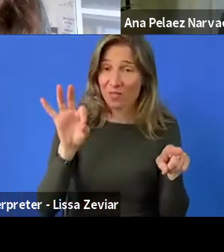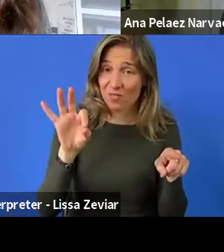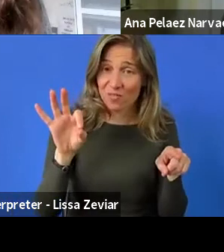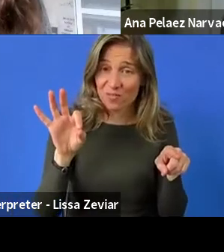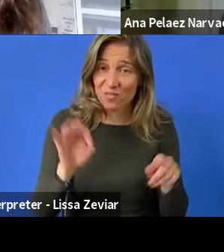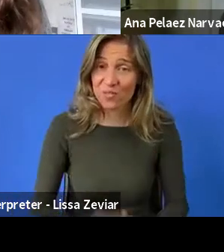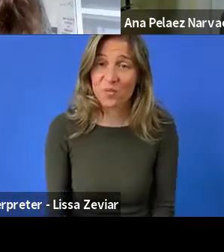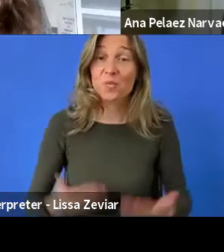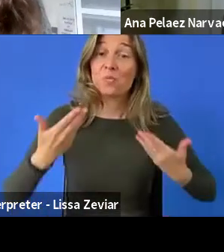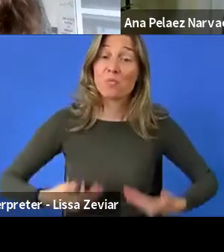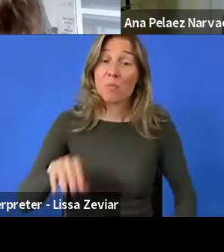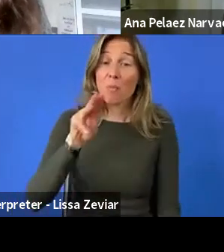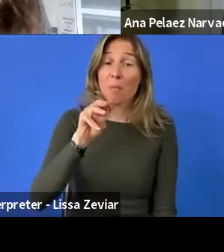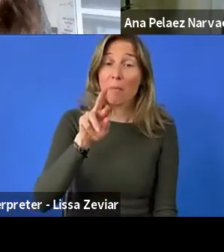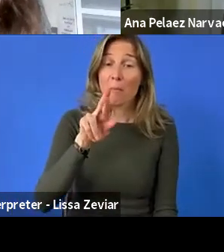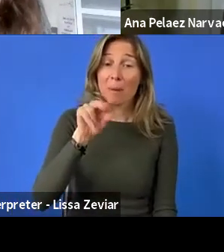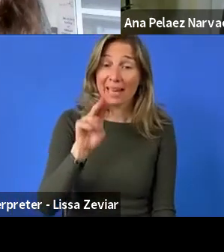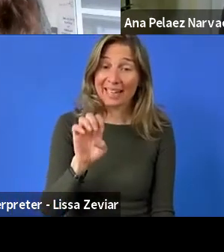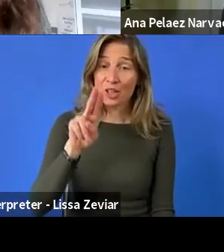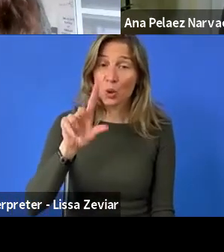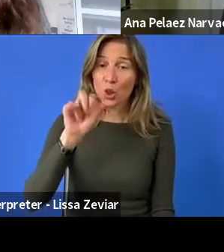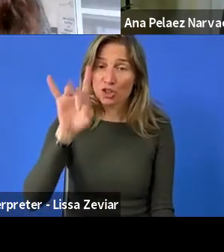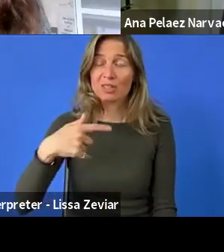My name is Marine Uldry and I am Human Rights Officer.